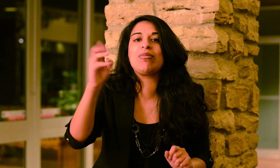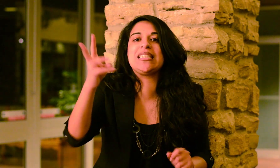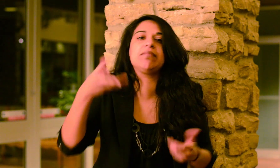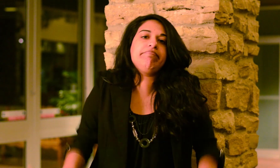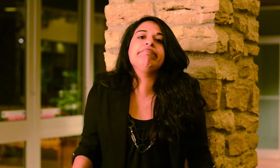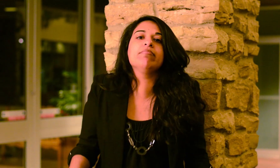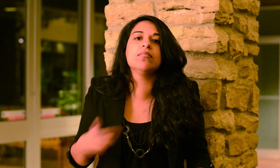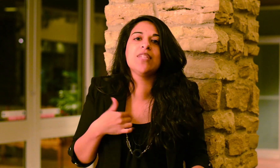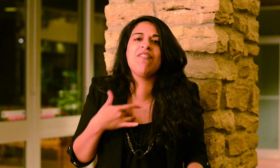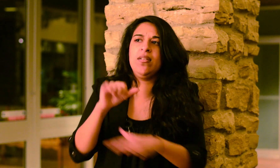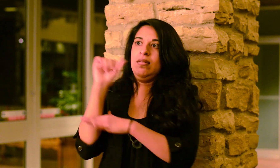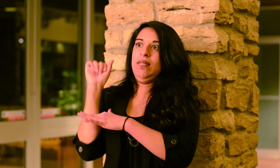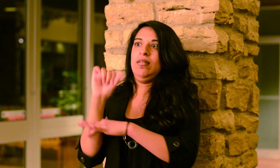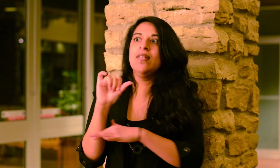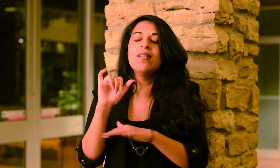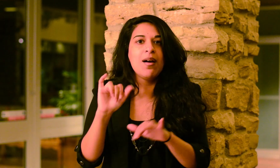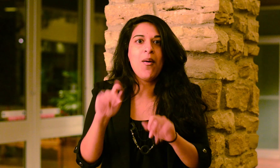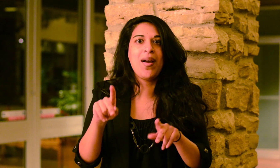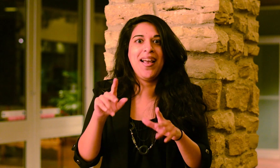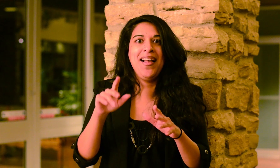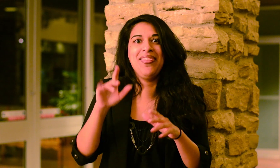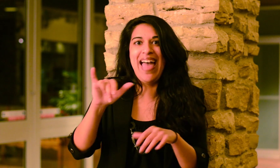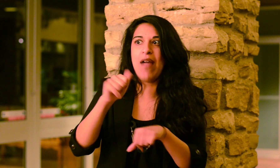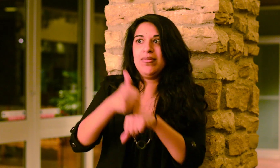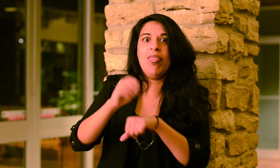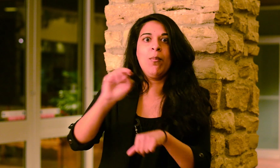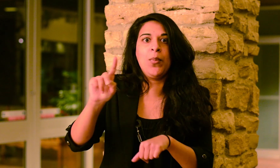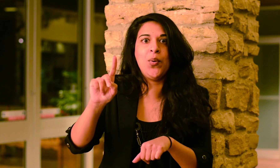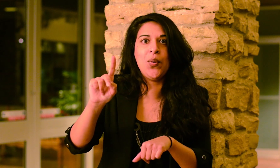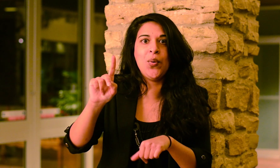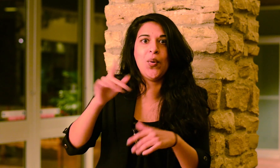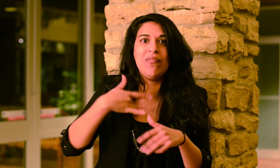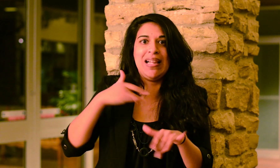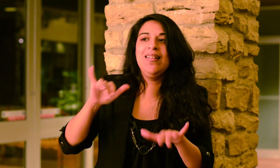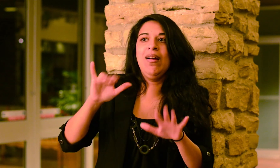I was absolutely stunned. I couldn't believe what I was seeing. That statement really set the tone.